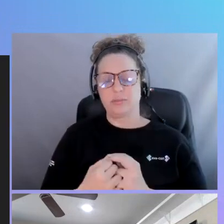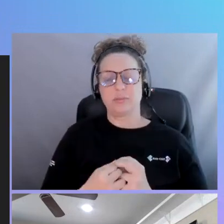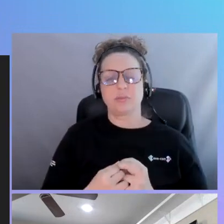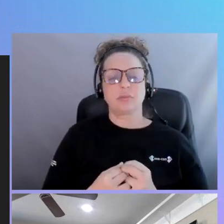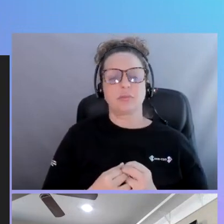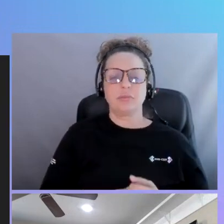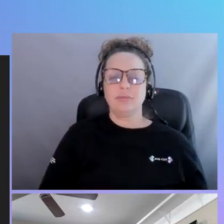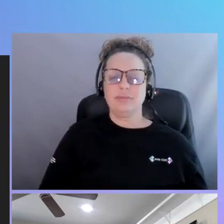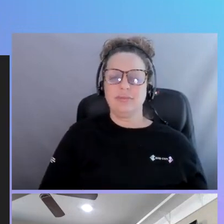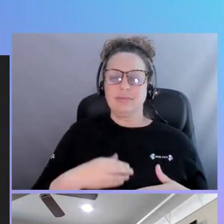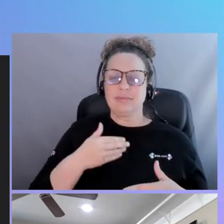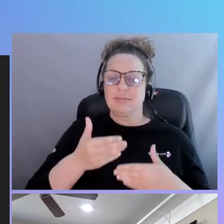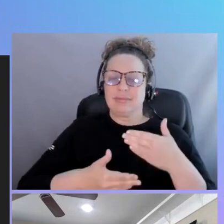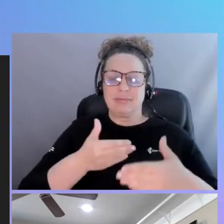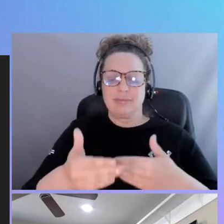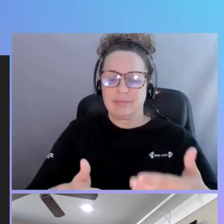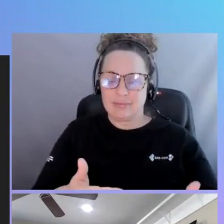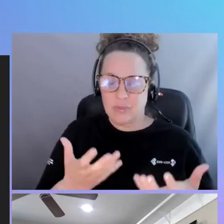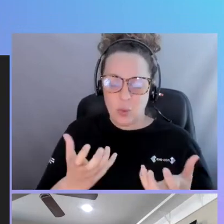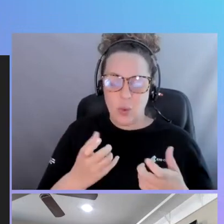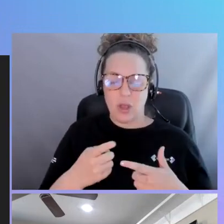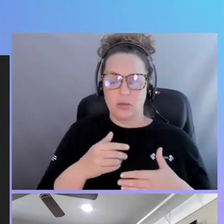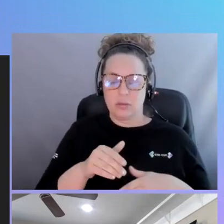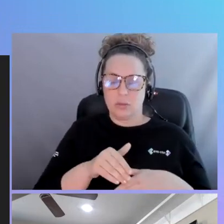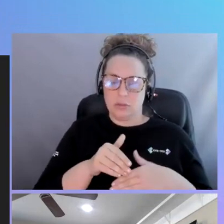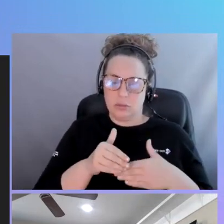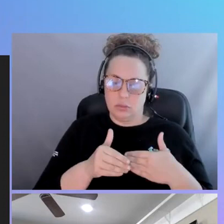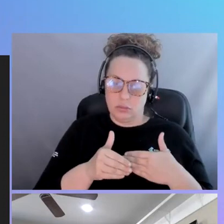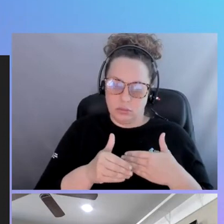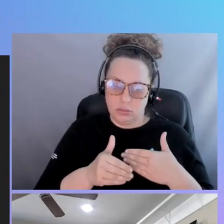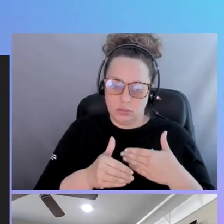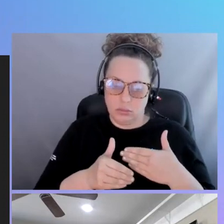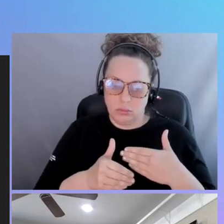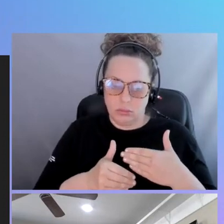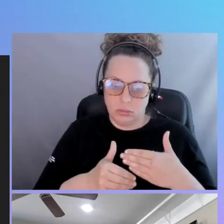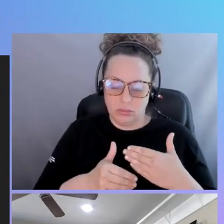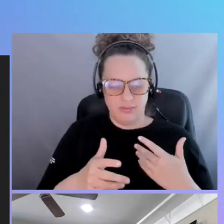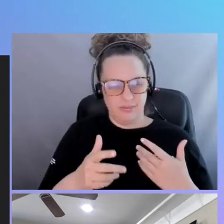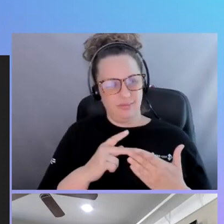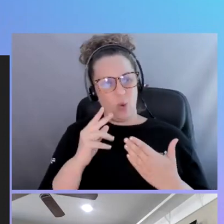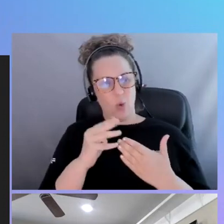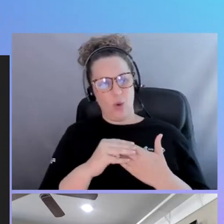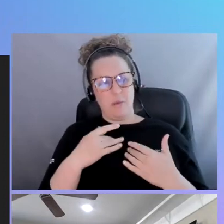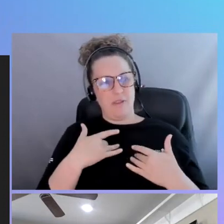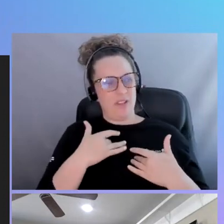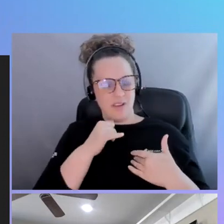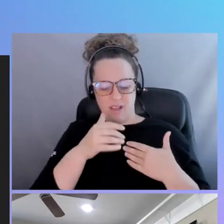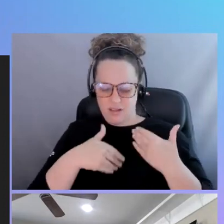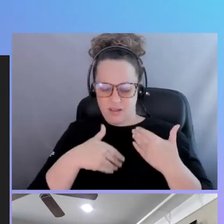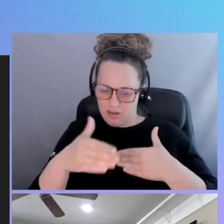moving at the pace you would like. You have a program and it's not moving quick enough. You want to program and you